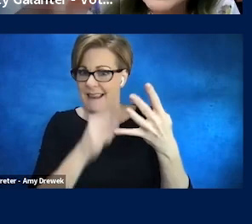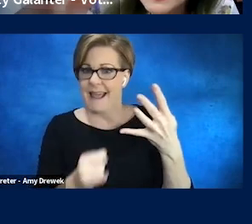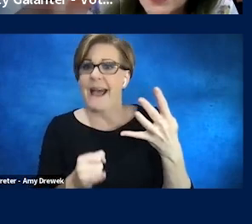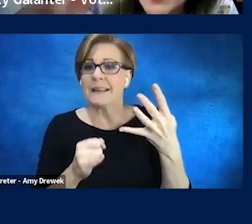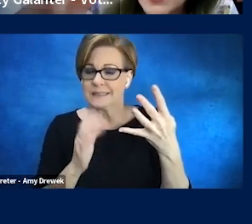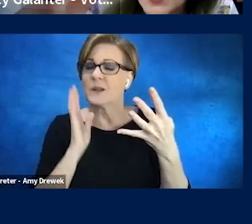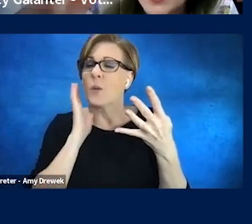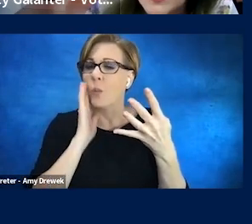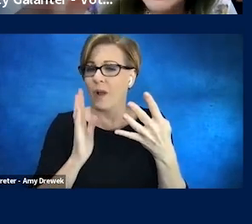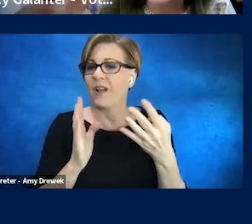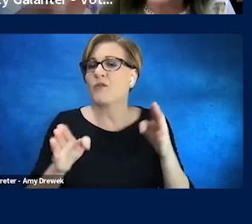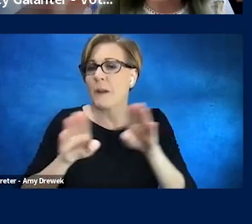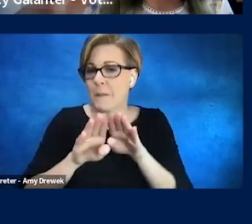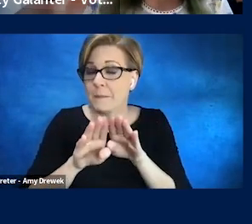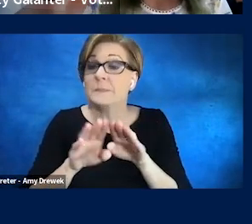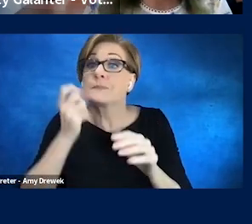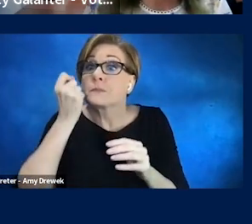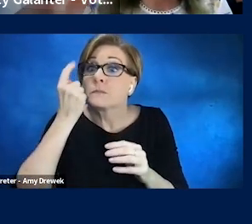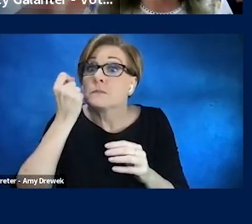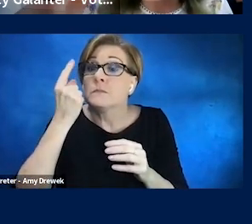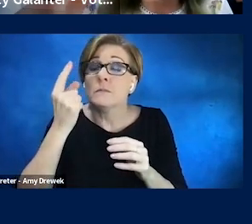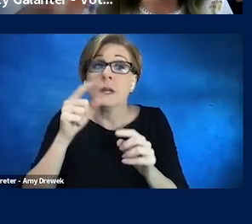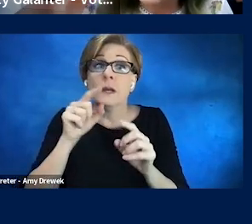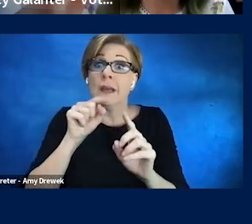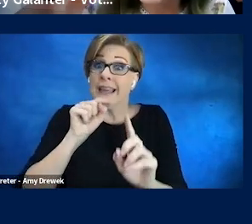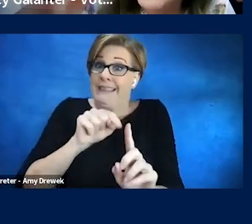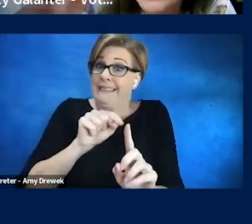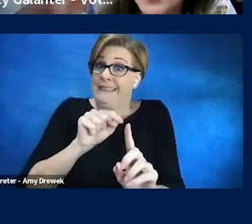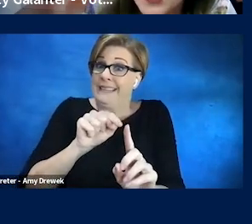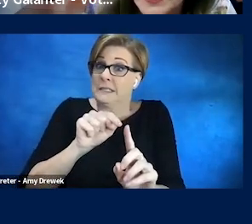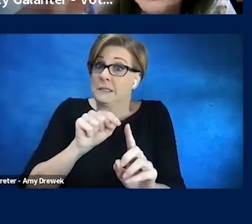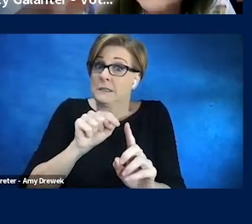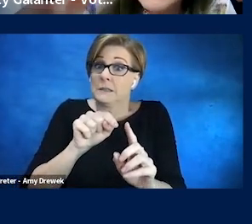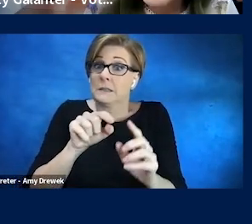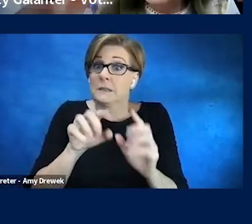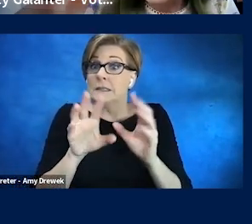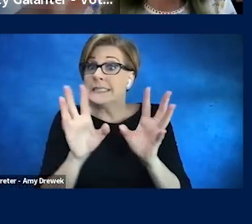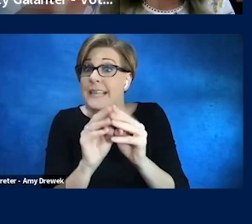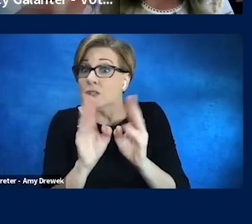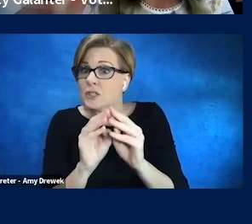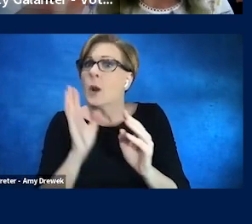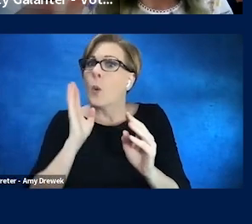is being recorded and will be uploaded to YouTube for future viewing, and to enhance